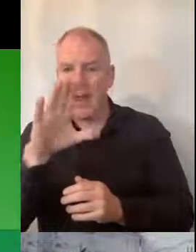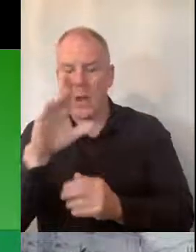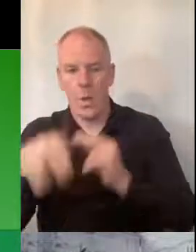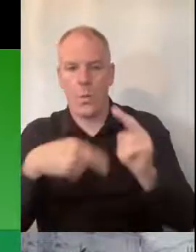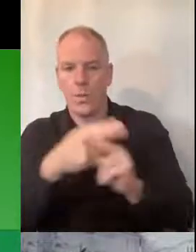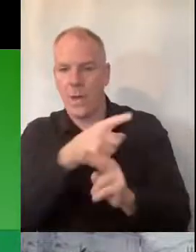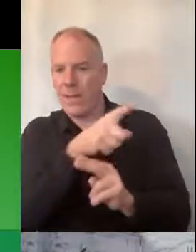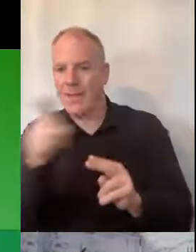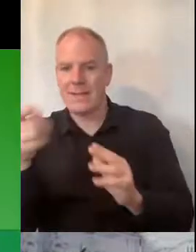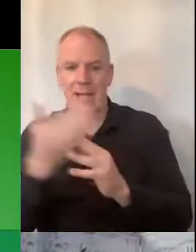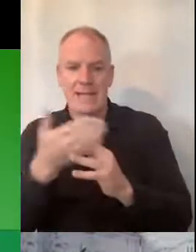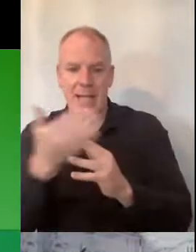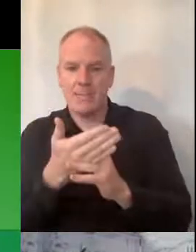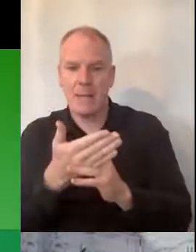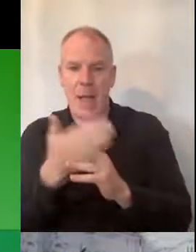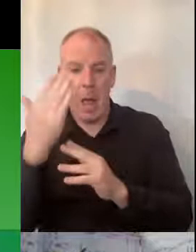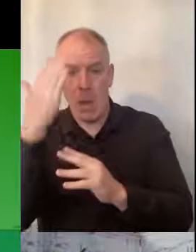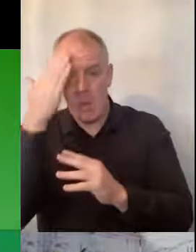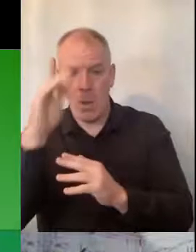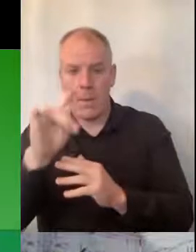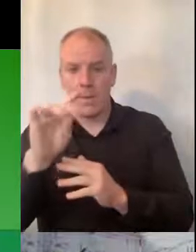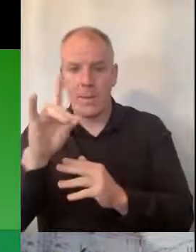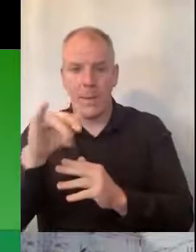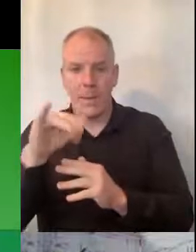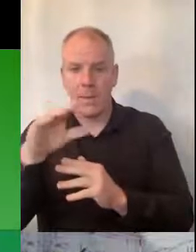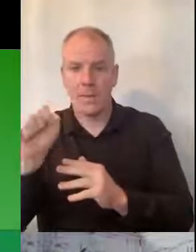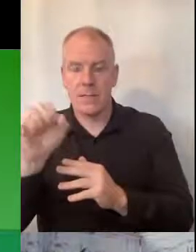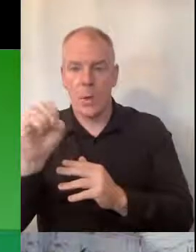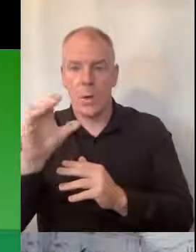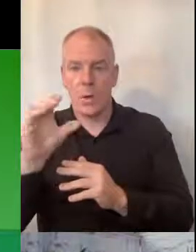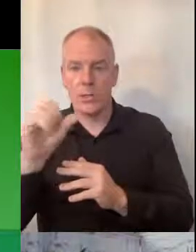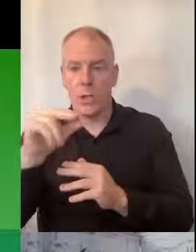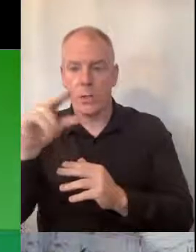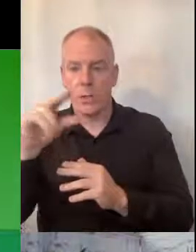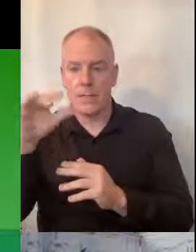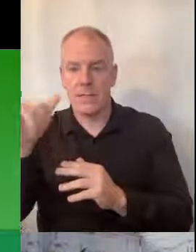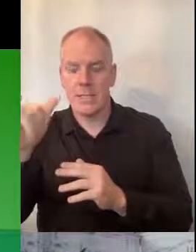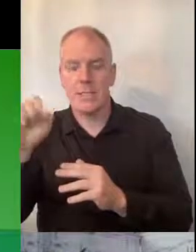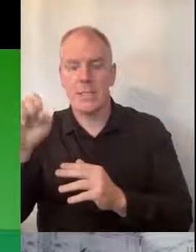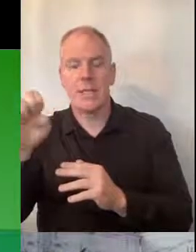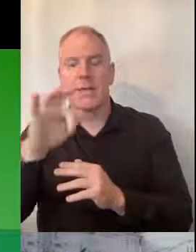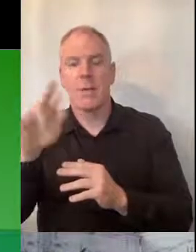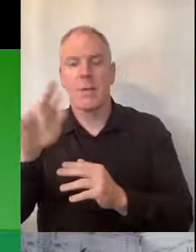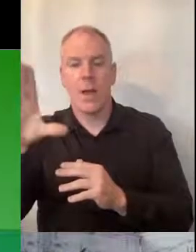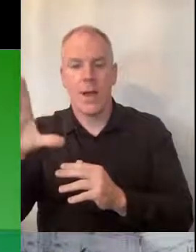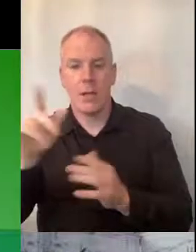and I know Thomas Shortnacy from UL wrote a book chapter on that exact topic,